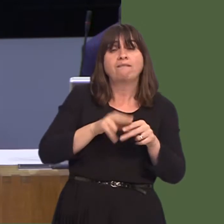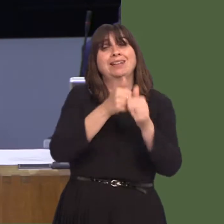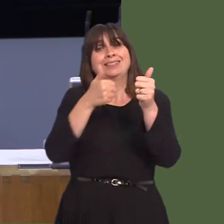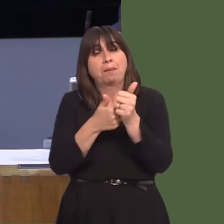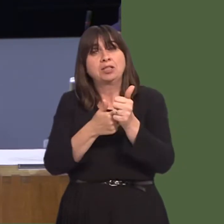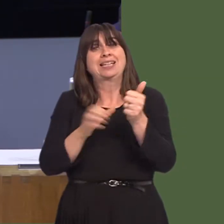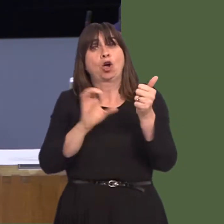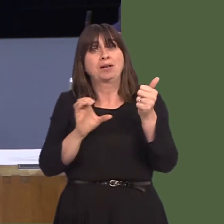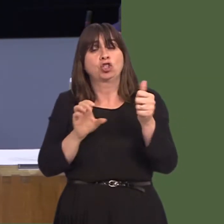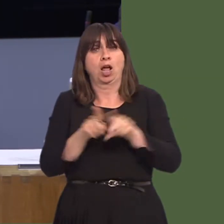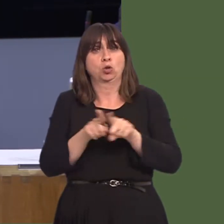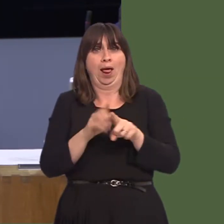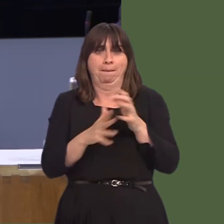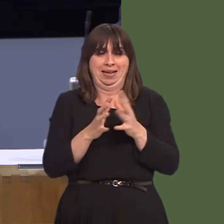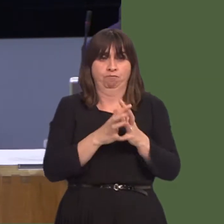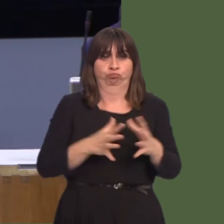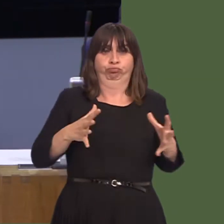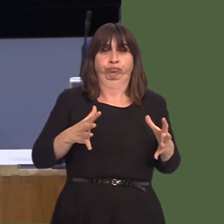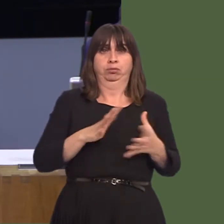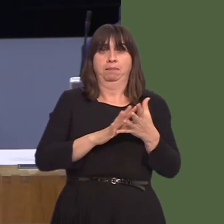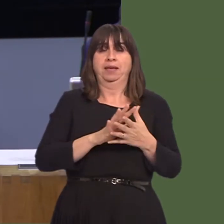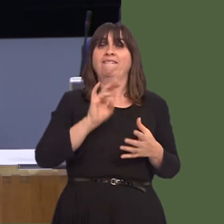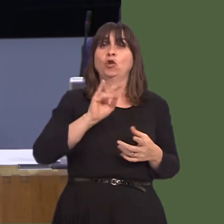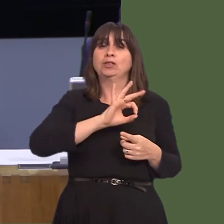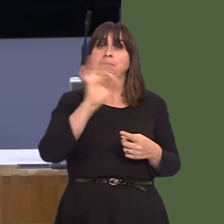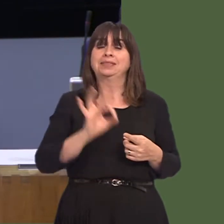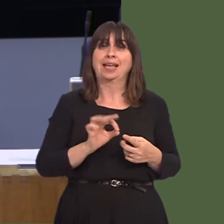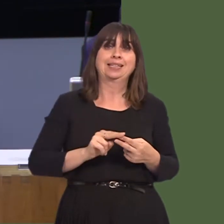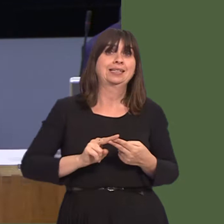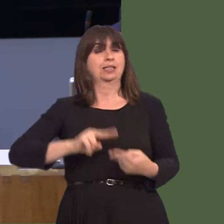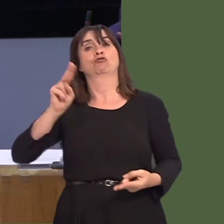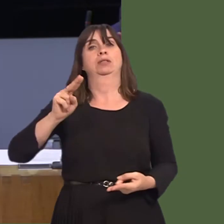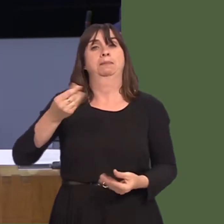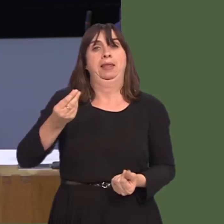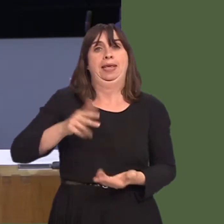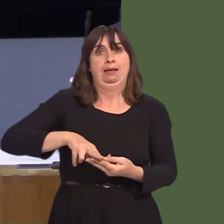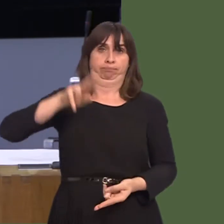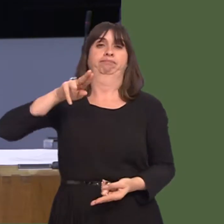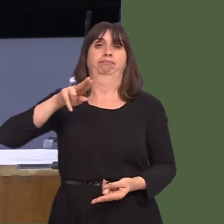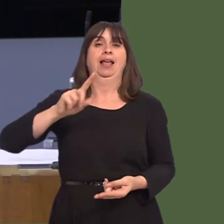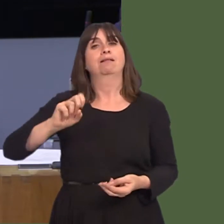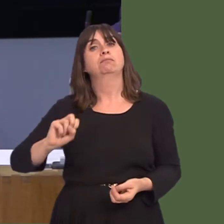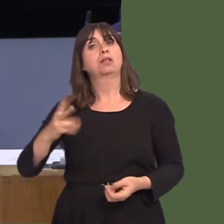So, this has meant an increase of 40 per cent in the budget and double the amount of staff,